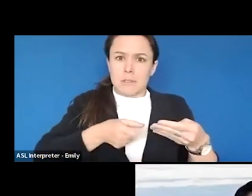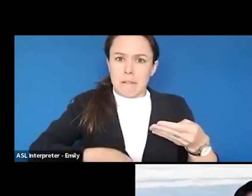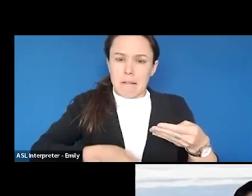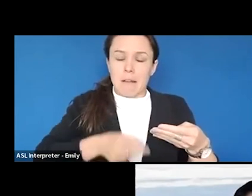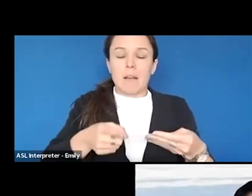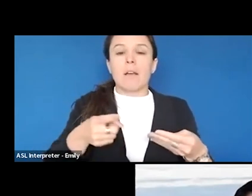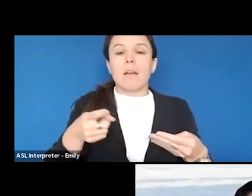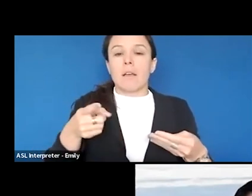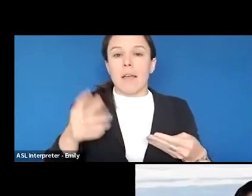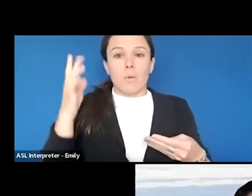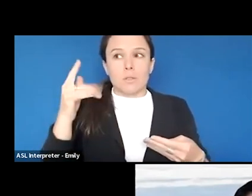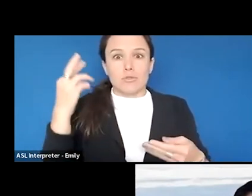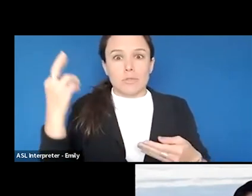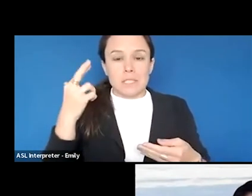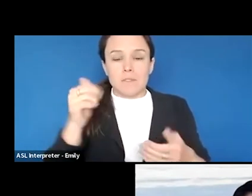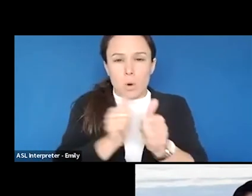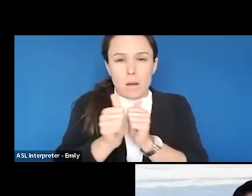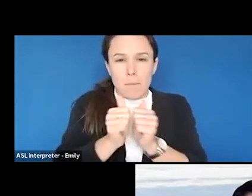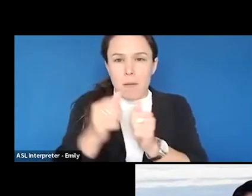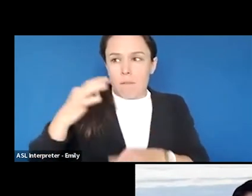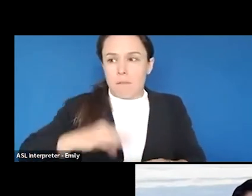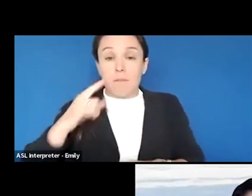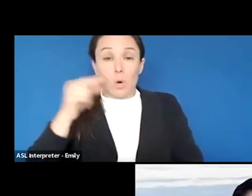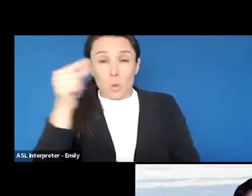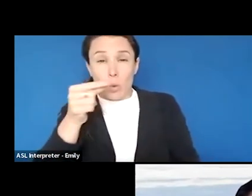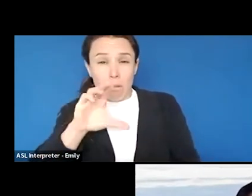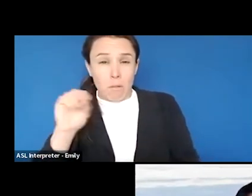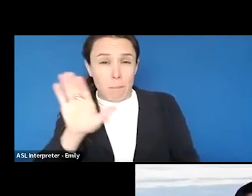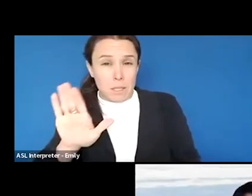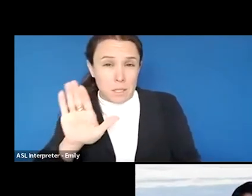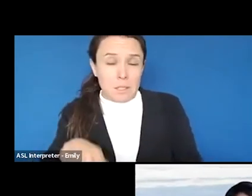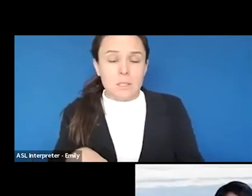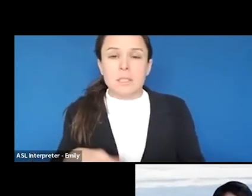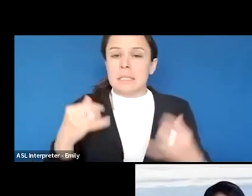the competitive advantage of Google and I think we need the same kind of attention that the Googles